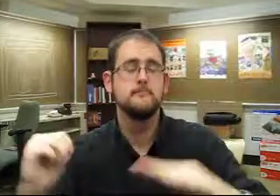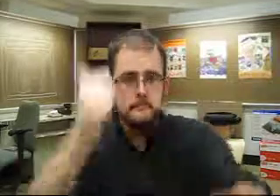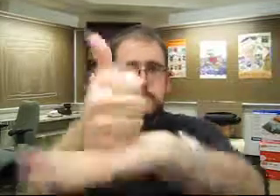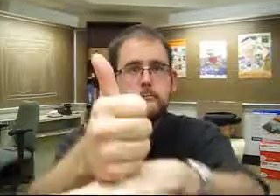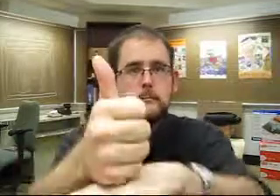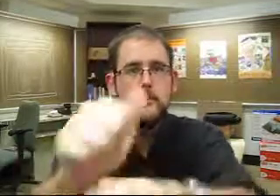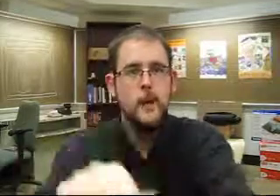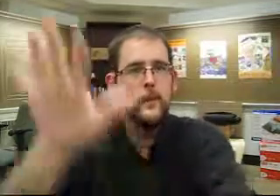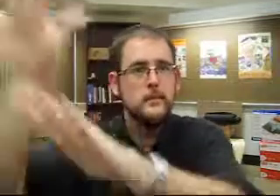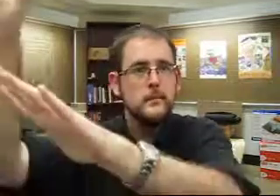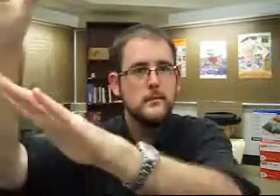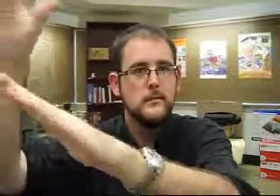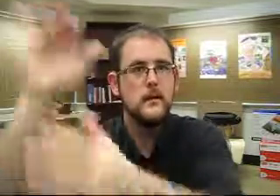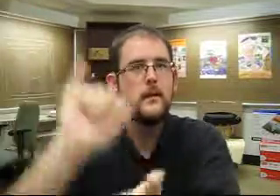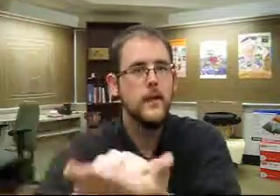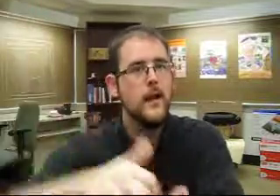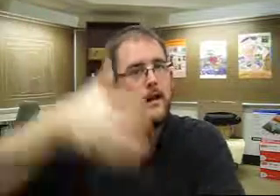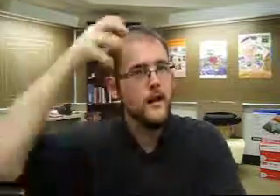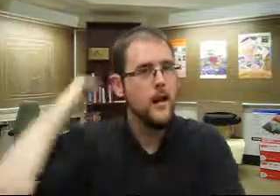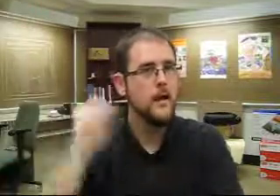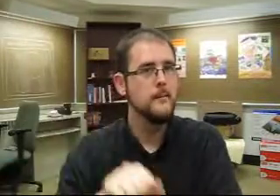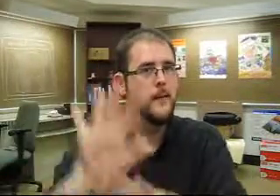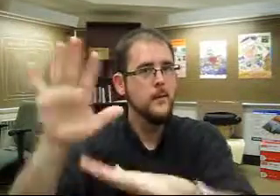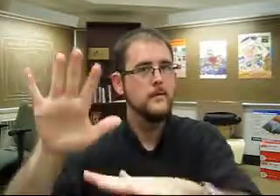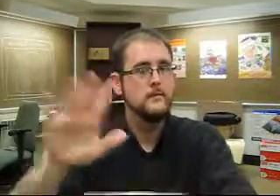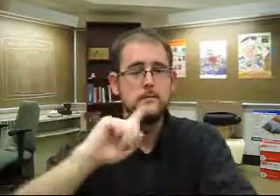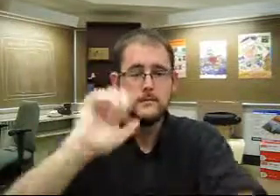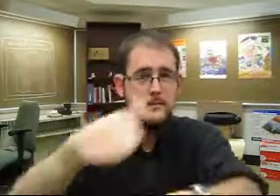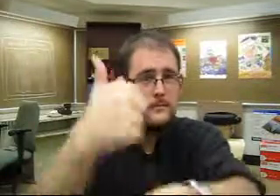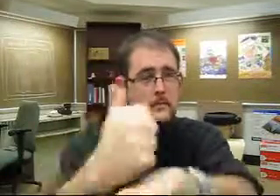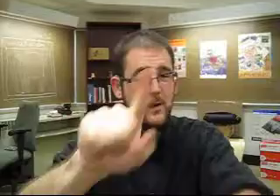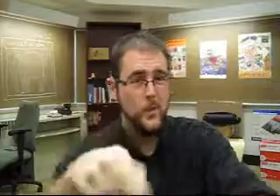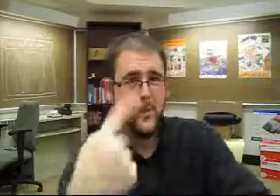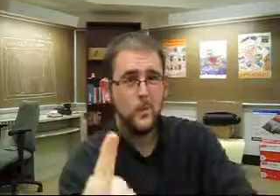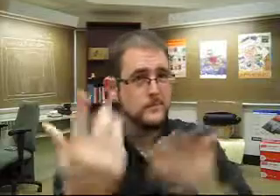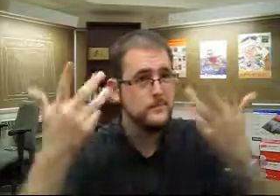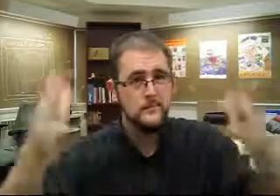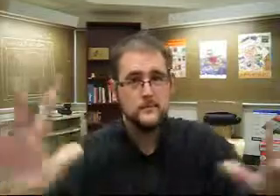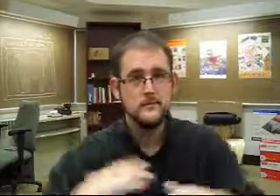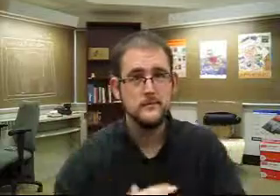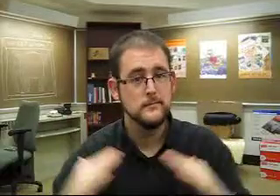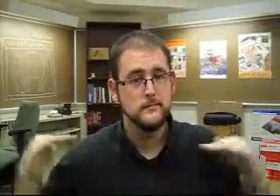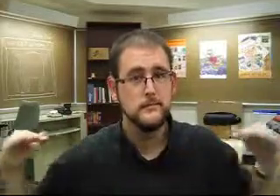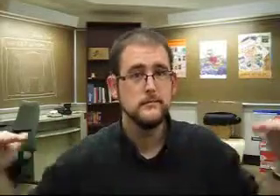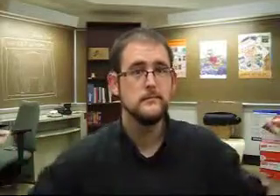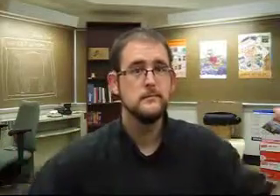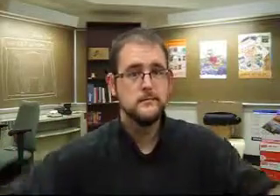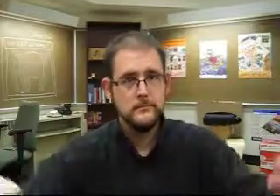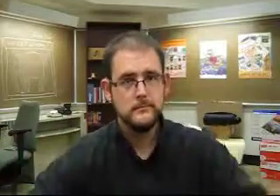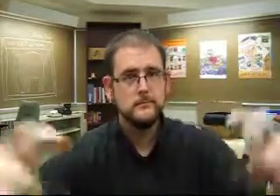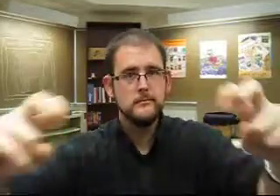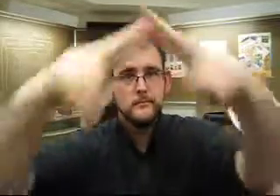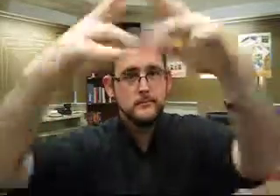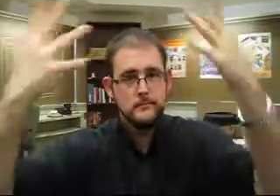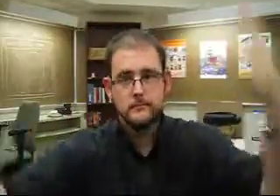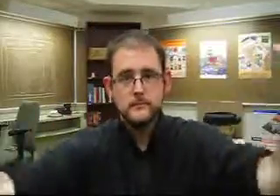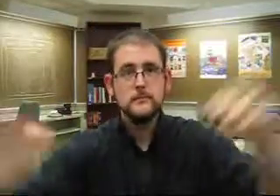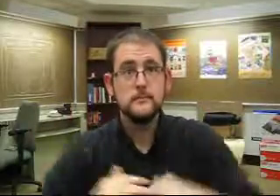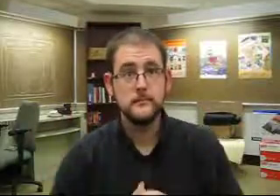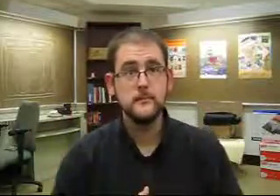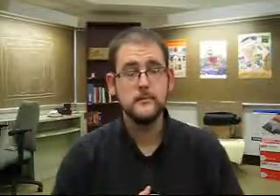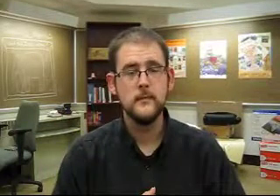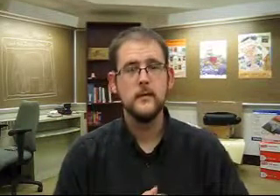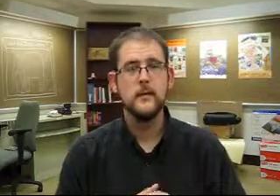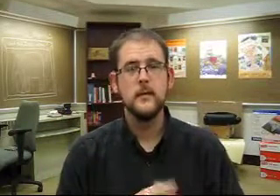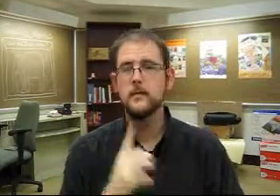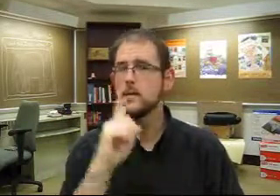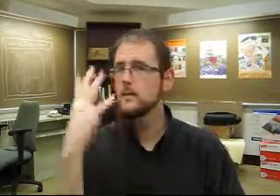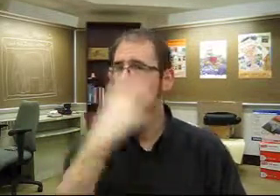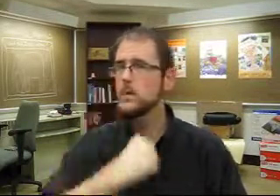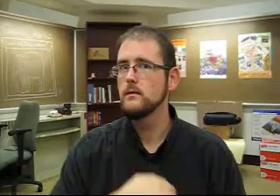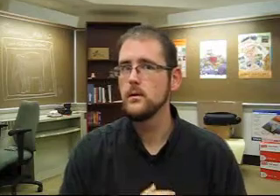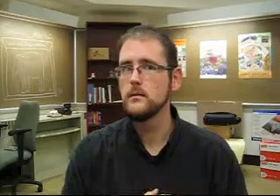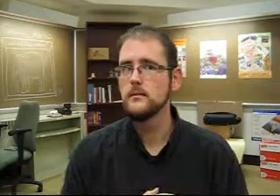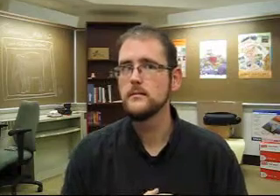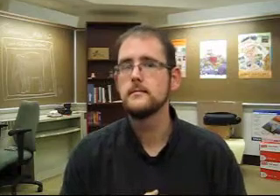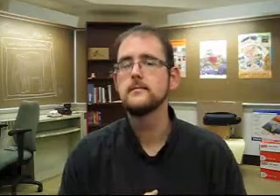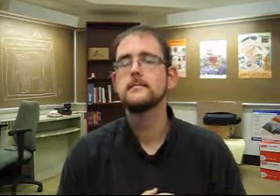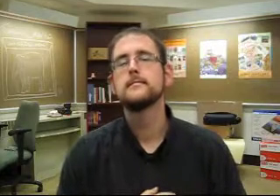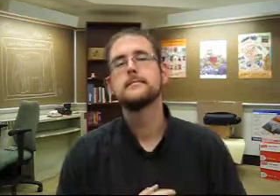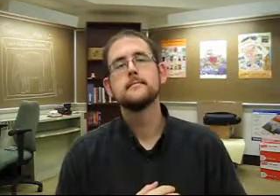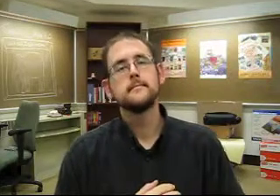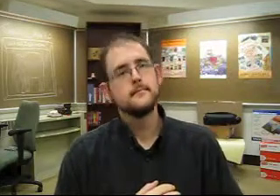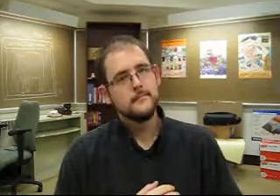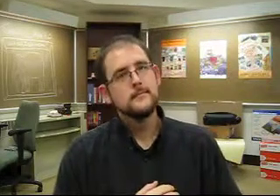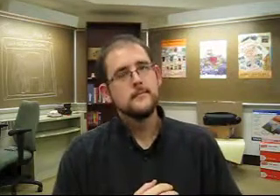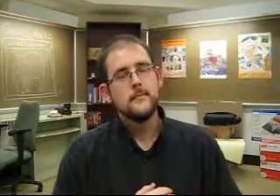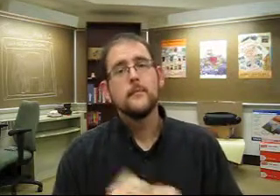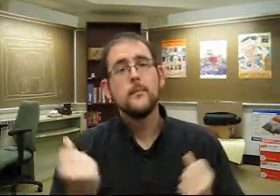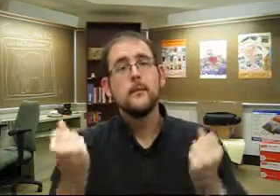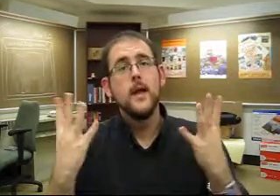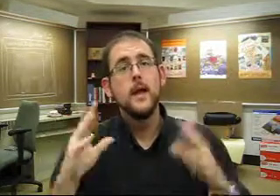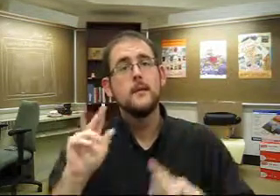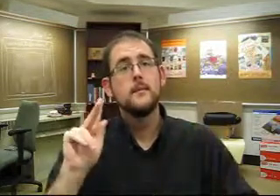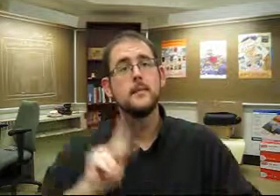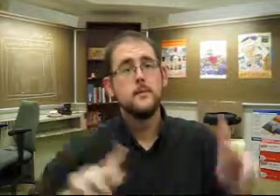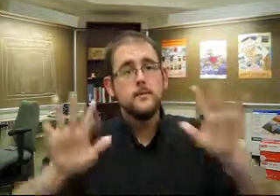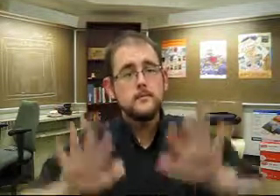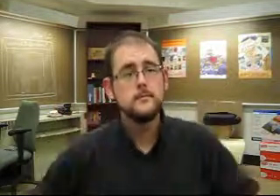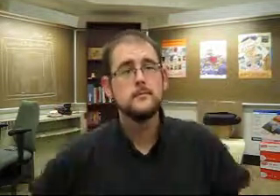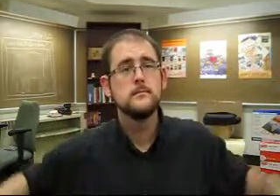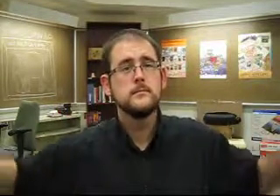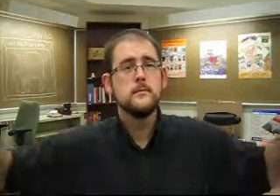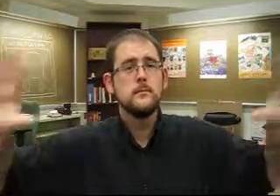for a single, huge mountain: Lion Mountain. It's very scenic and starts